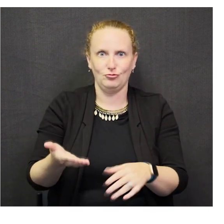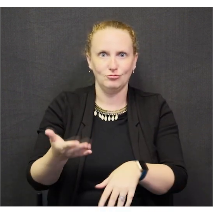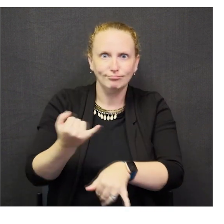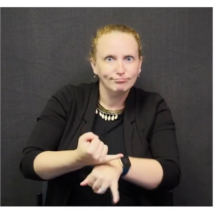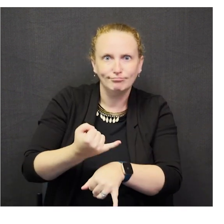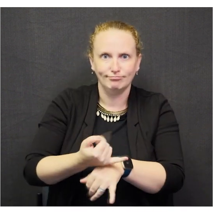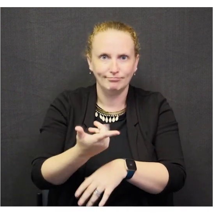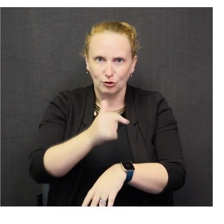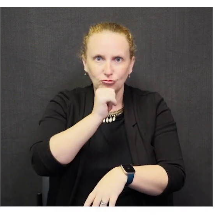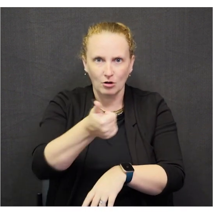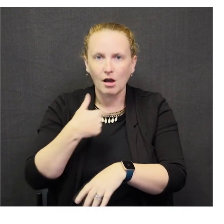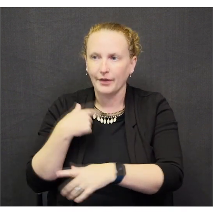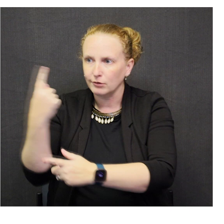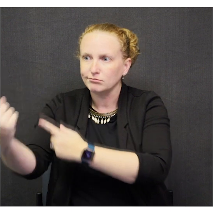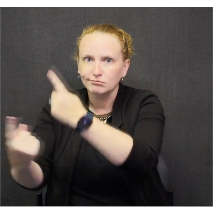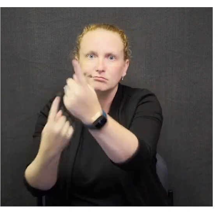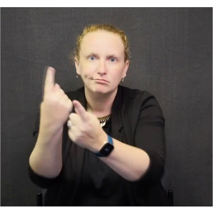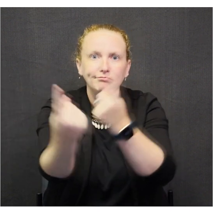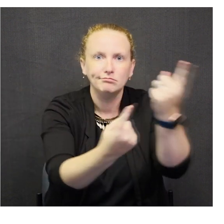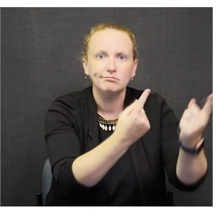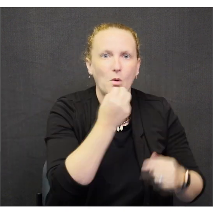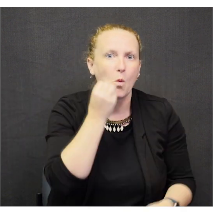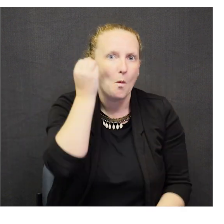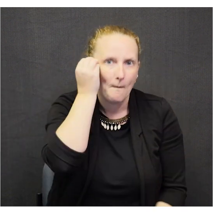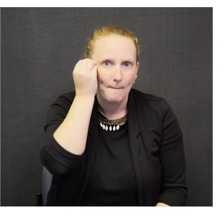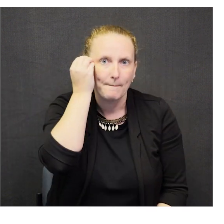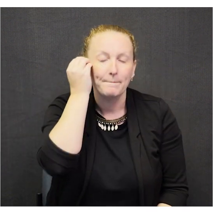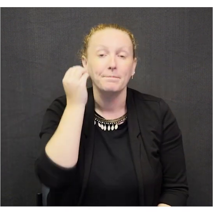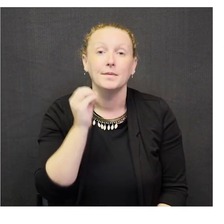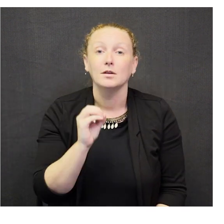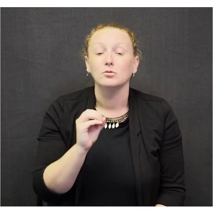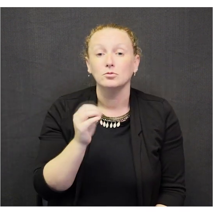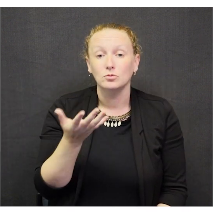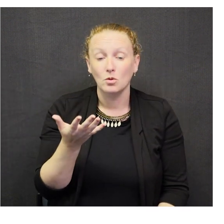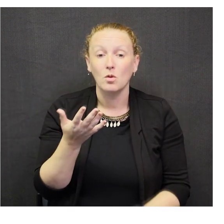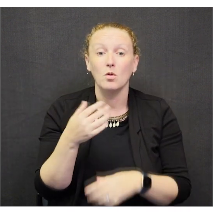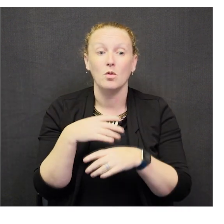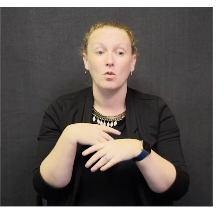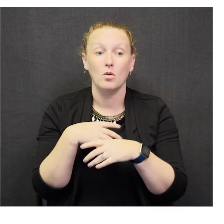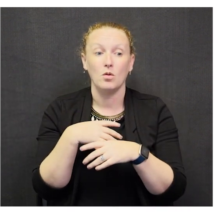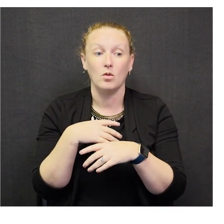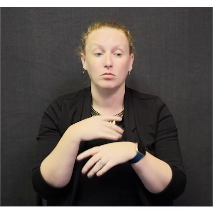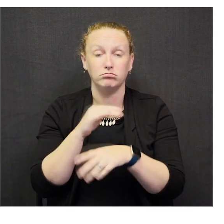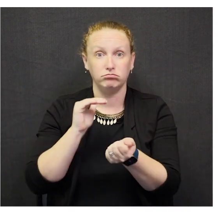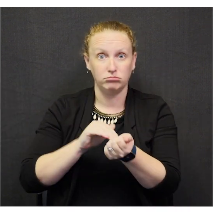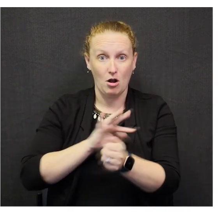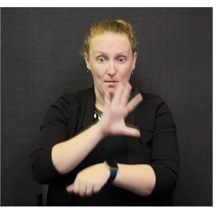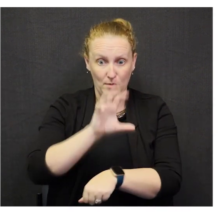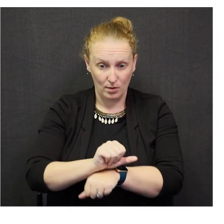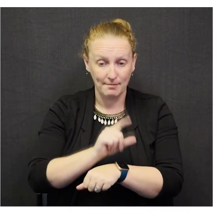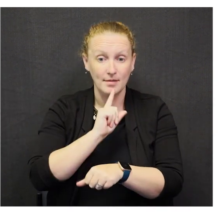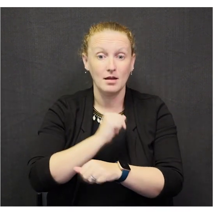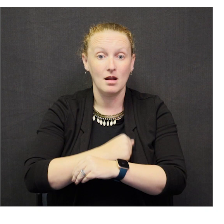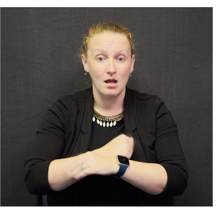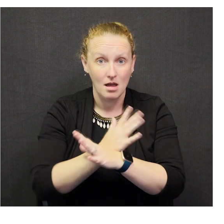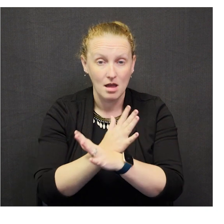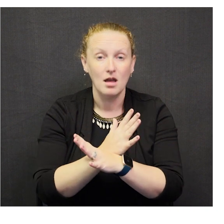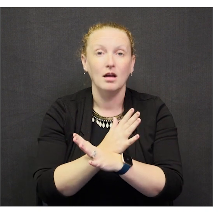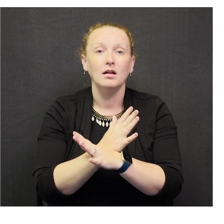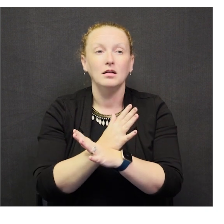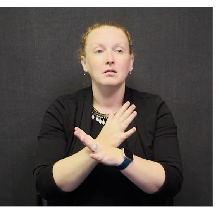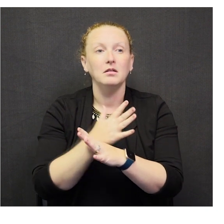you do have a tele-health visit, there are there are differences. One I mentioned earlier